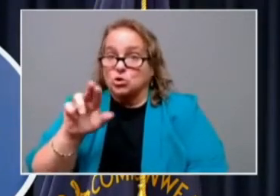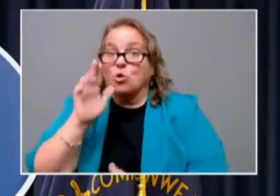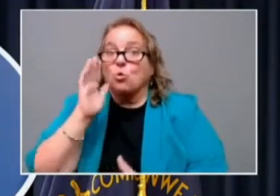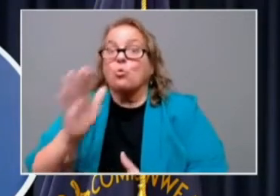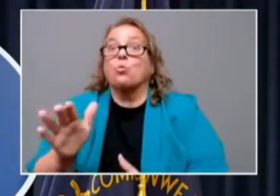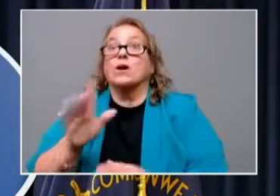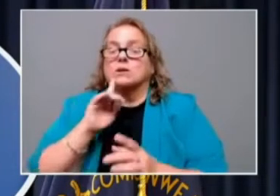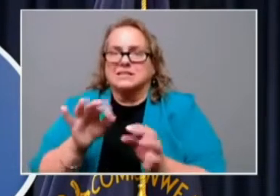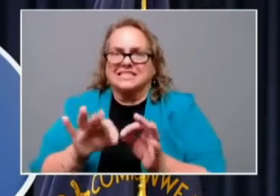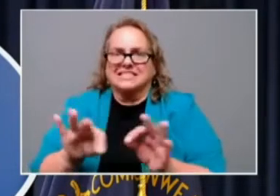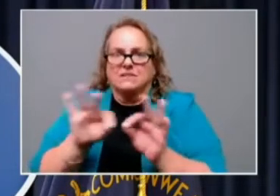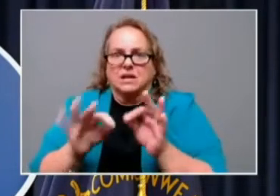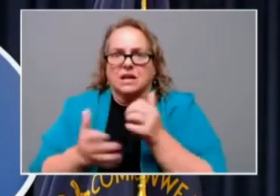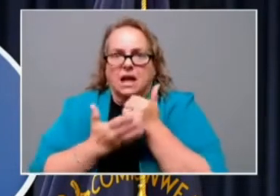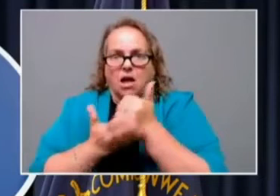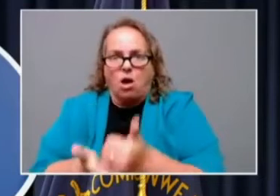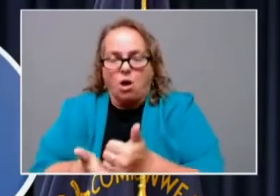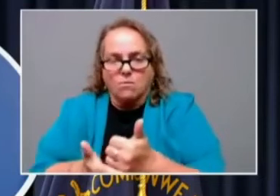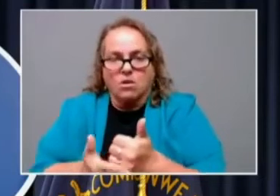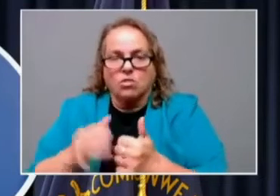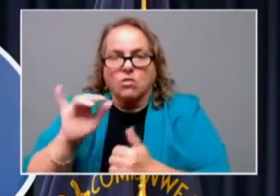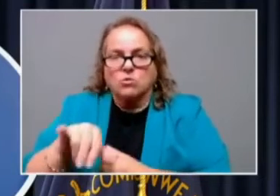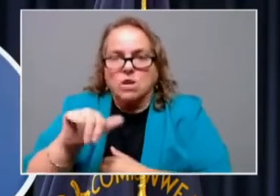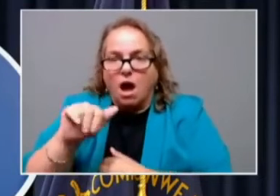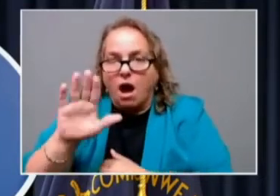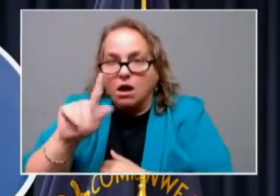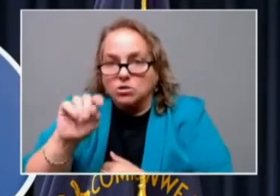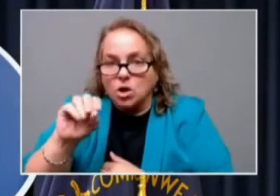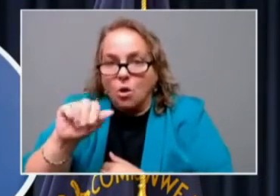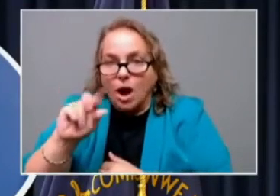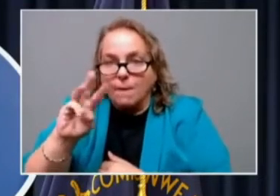compromised and really cut down on the breakthrough cases that are having